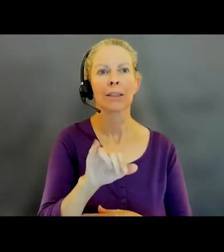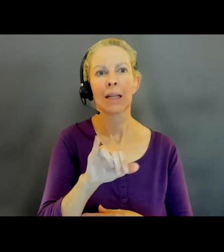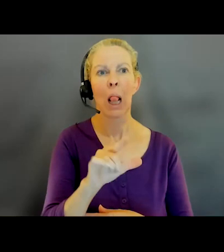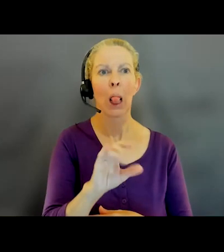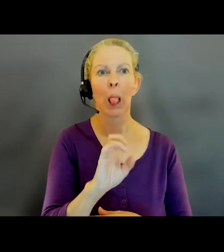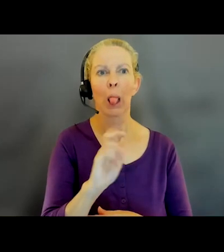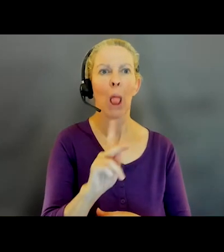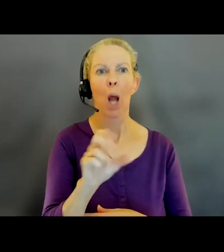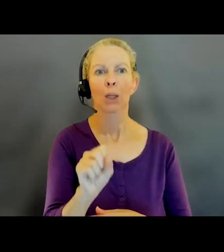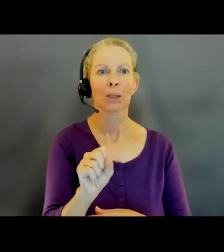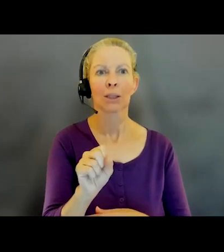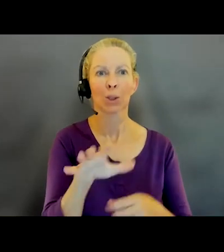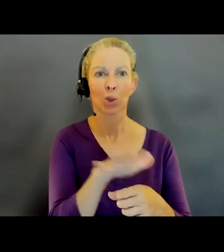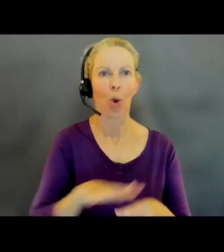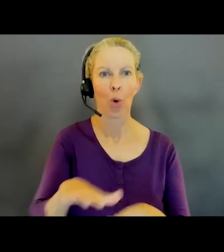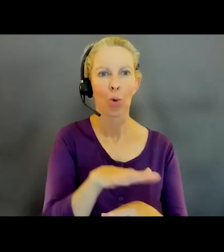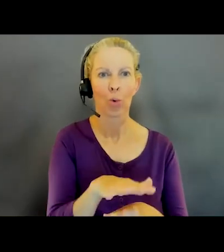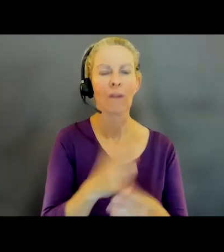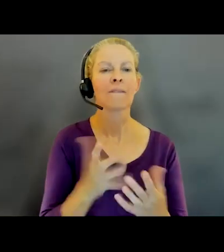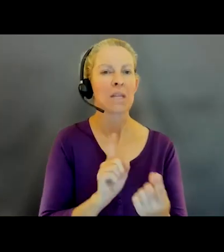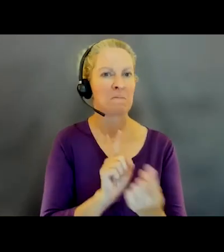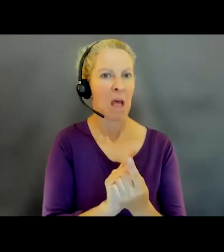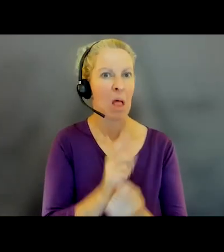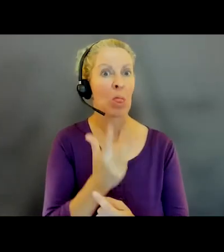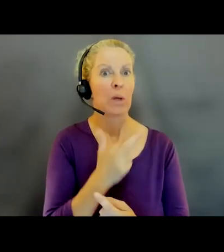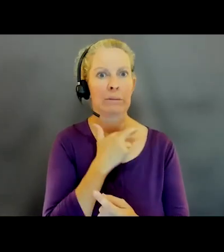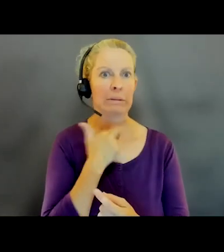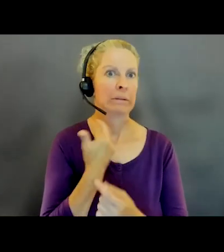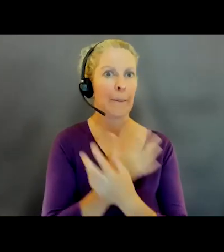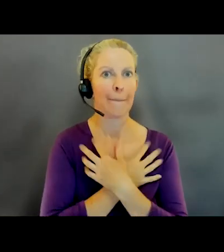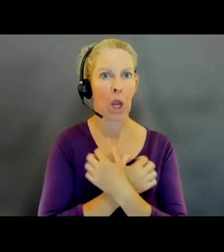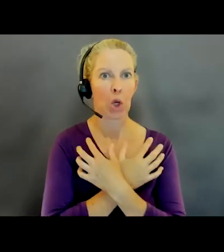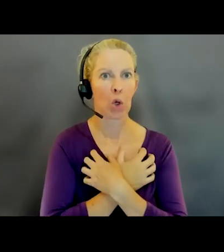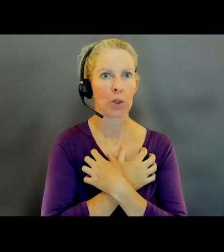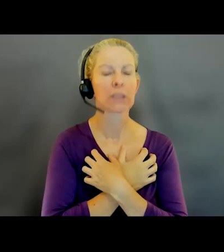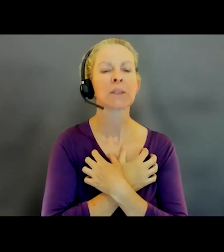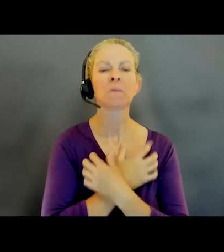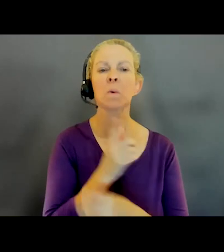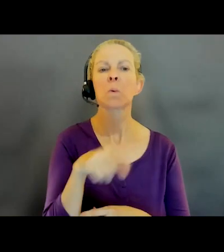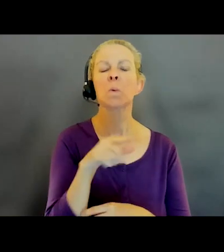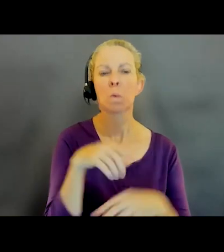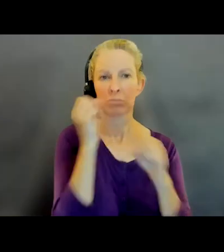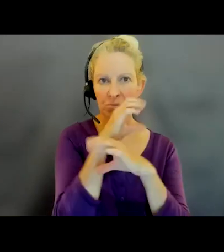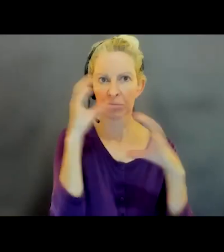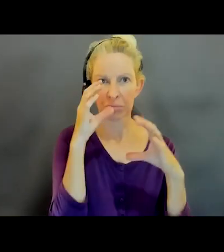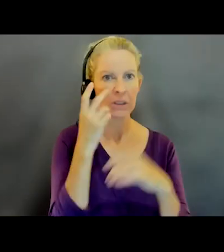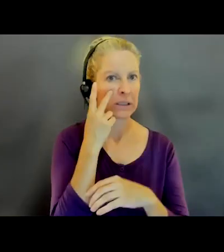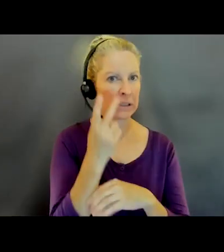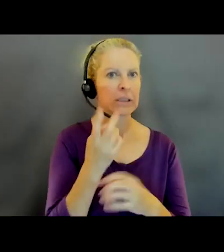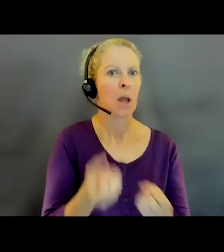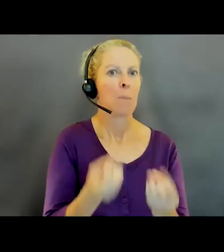and you know where we are in our accessibility progress over the decades, what are we going to